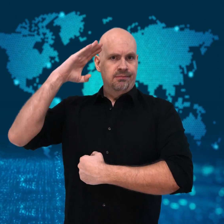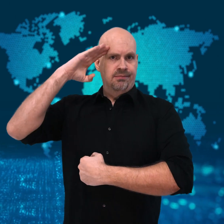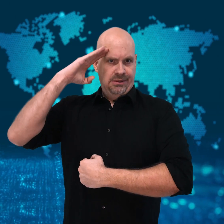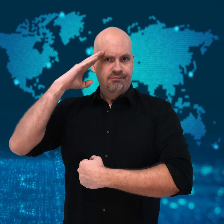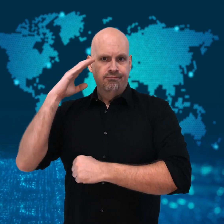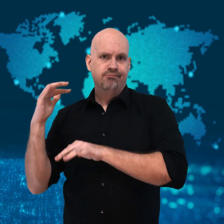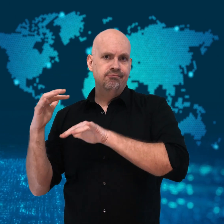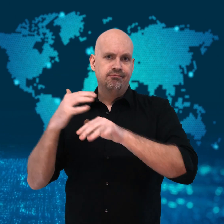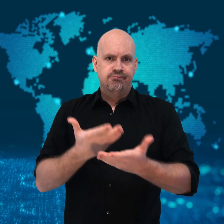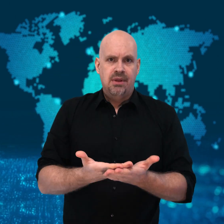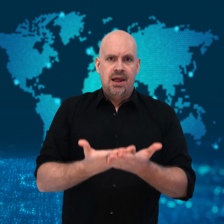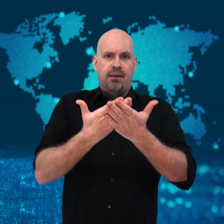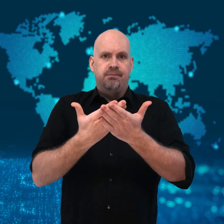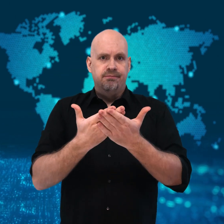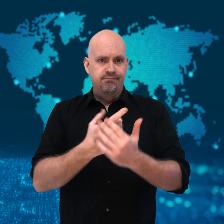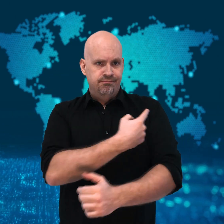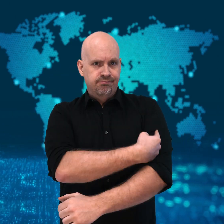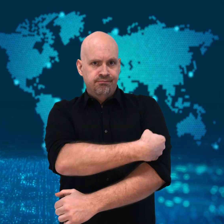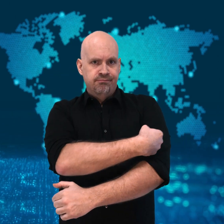the intense flames.